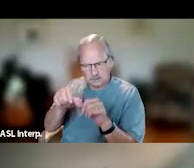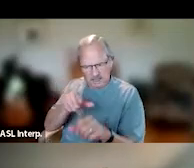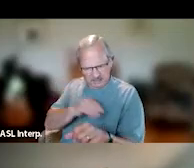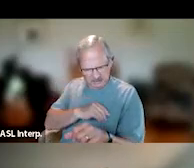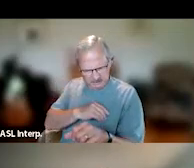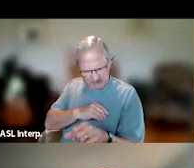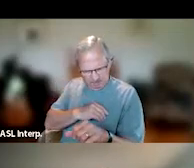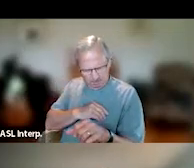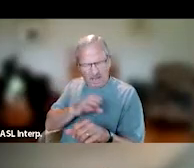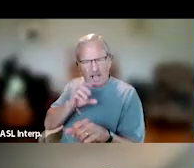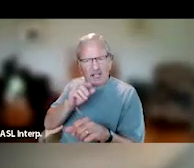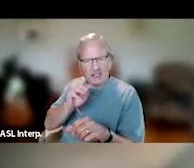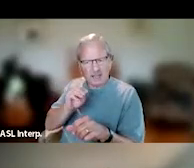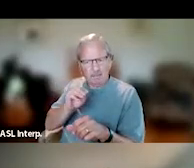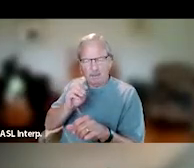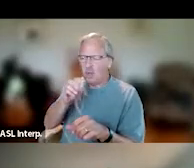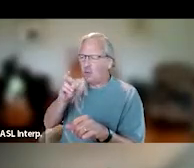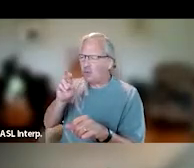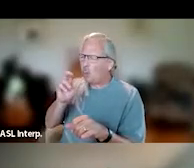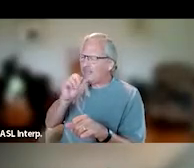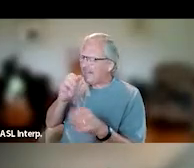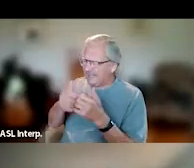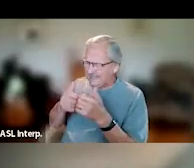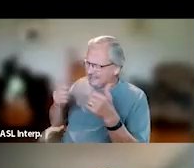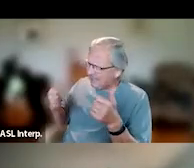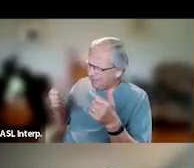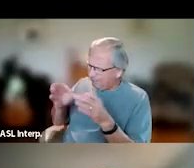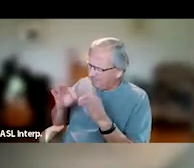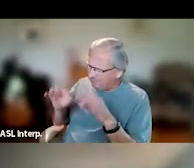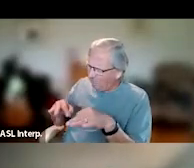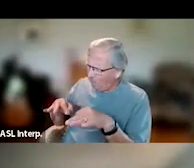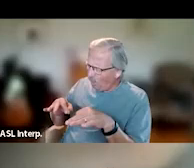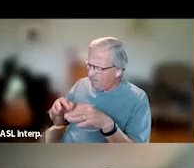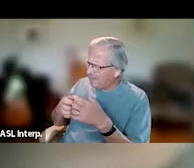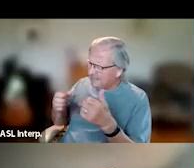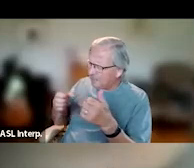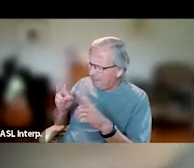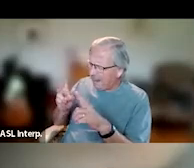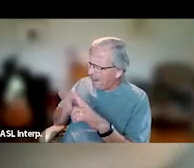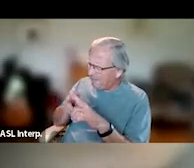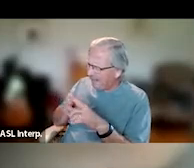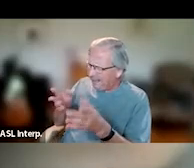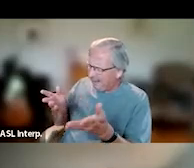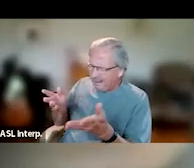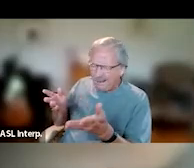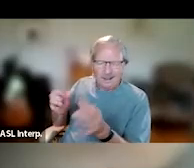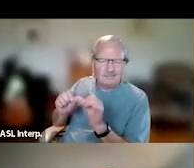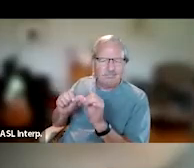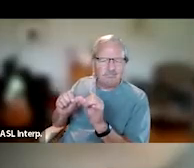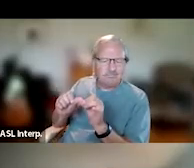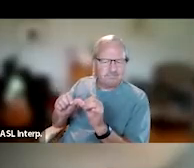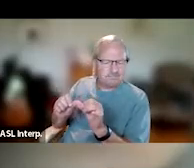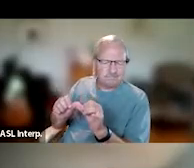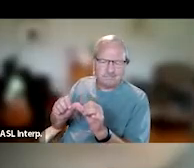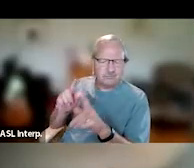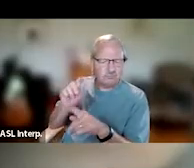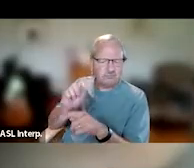Remember that SOAR isn't a separate set of forms or separate application, right? It's the same traditional forms. It's just that you are simply turning